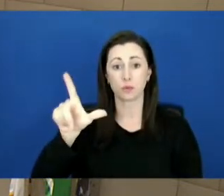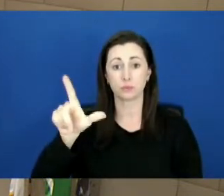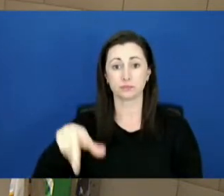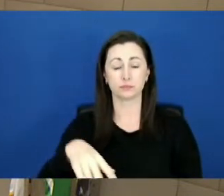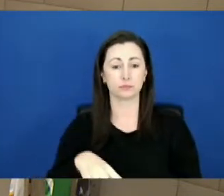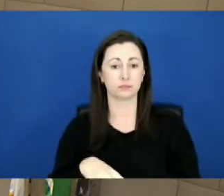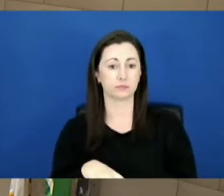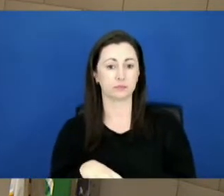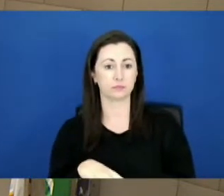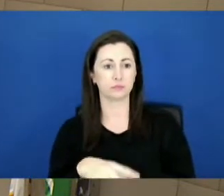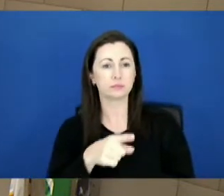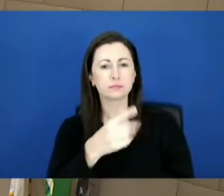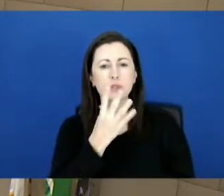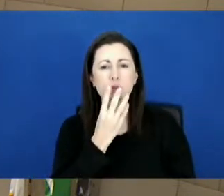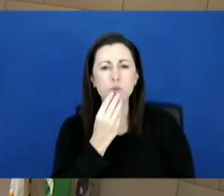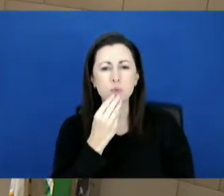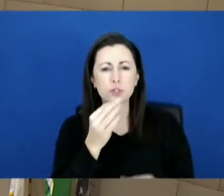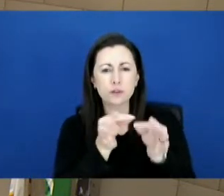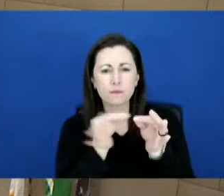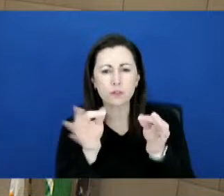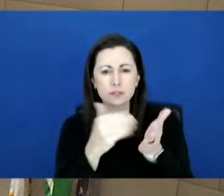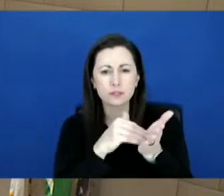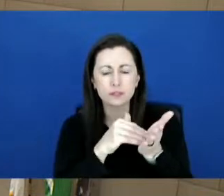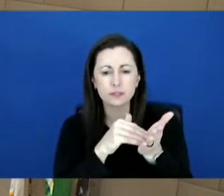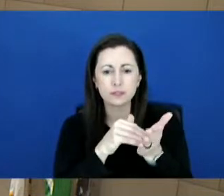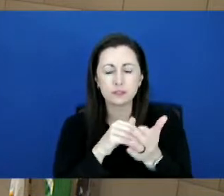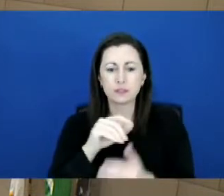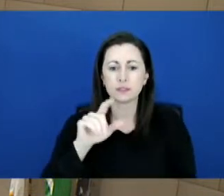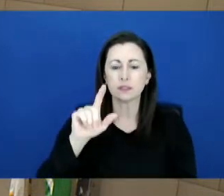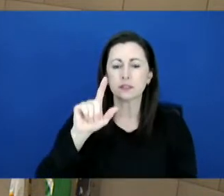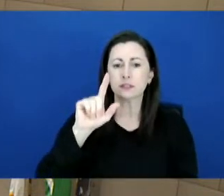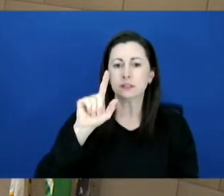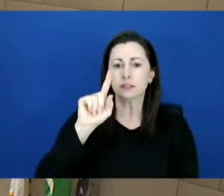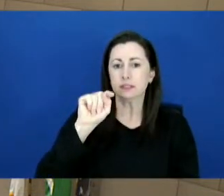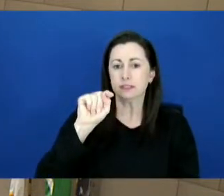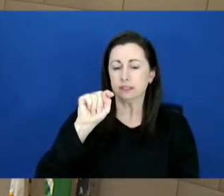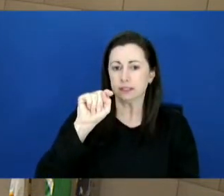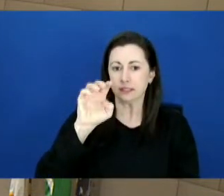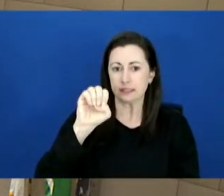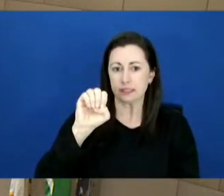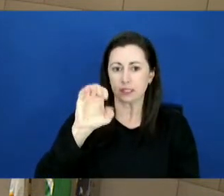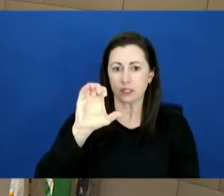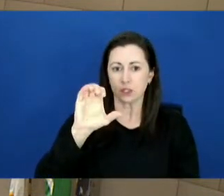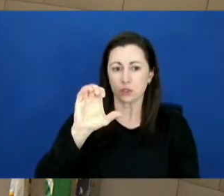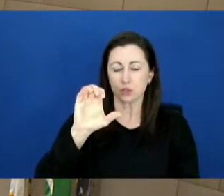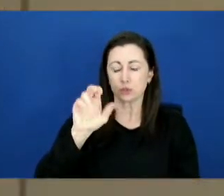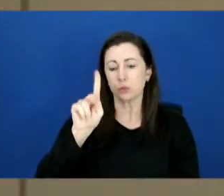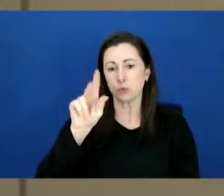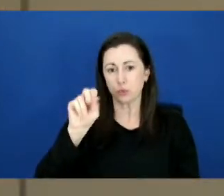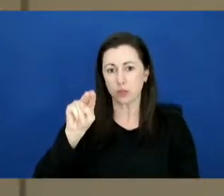COMMISSIONER LEAKE. COMMISSIONER POWELL?